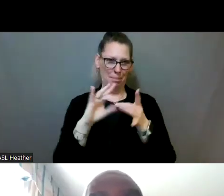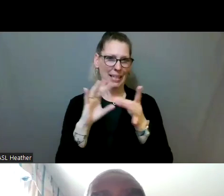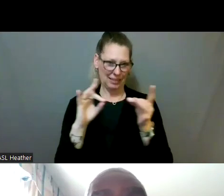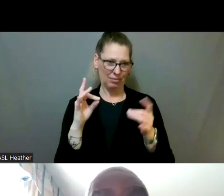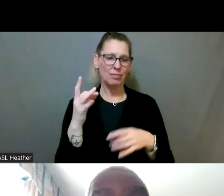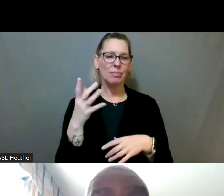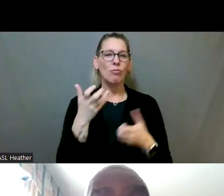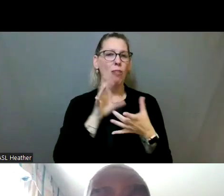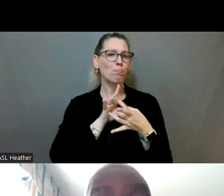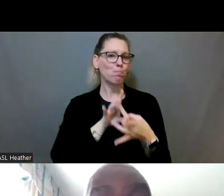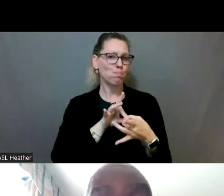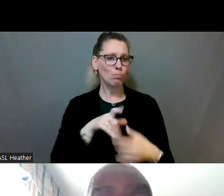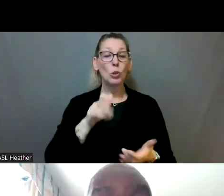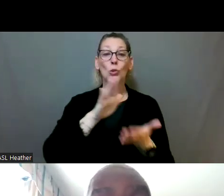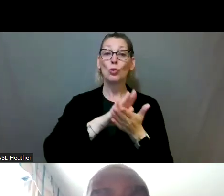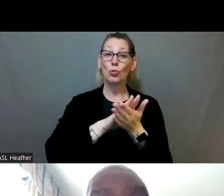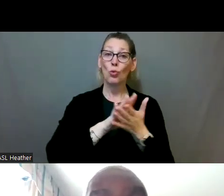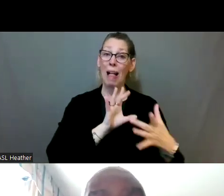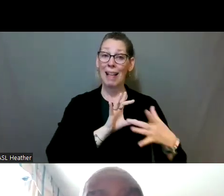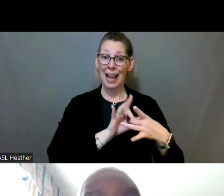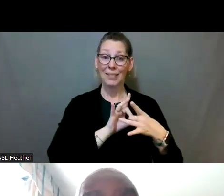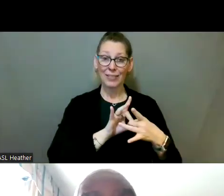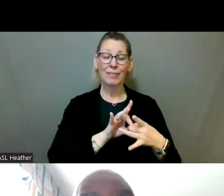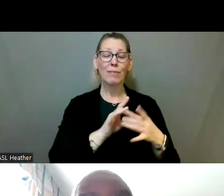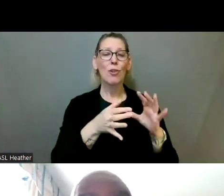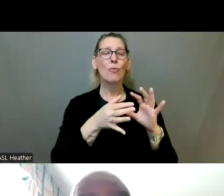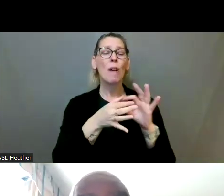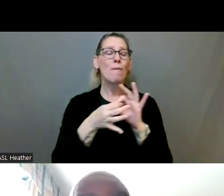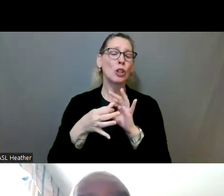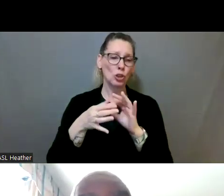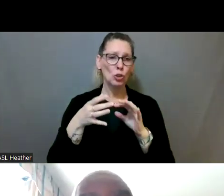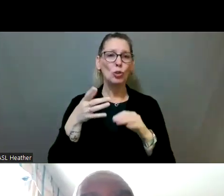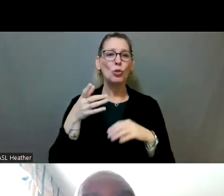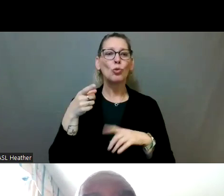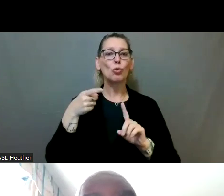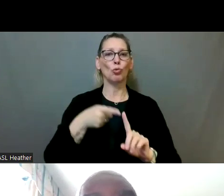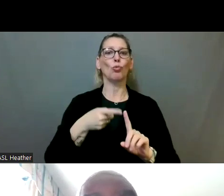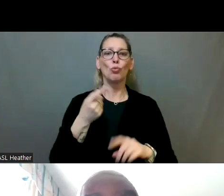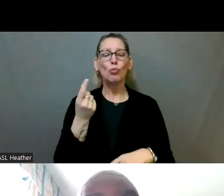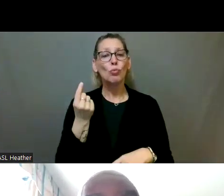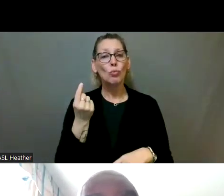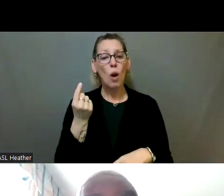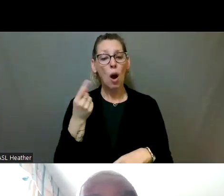School connection - connectedness refers to the extent to which students feel personally